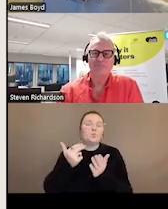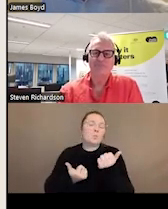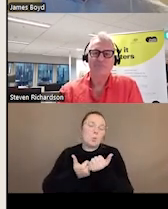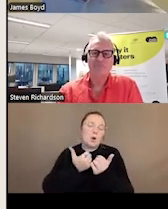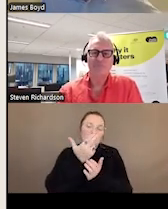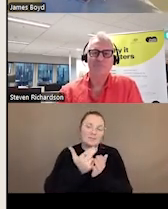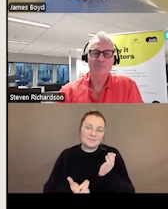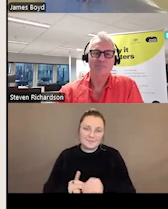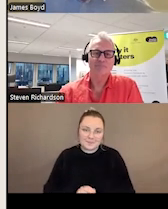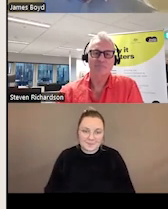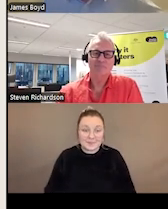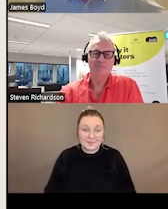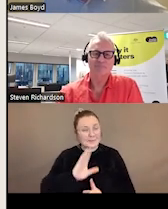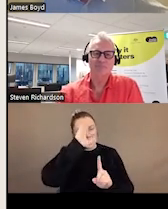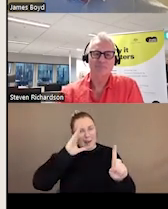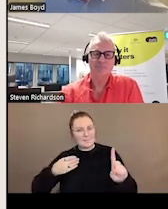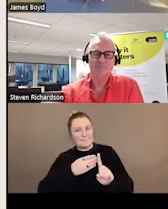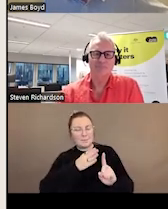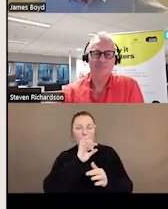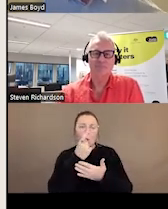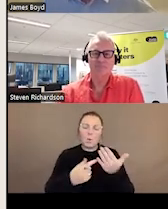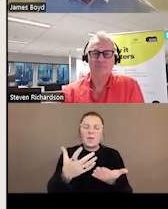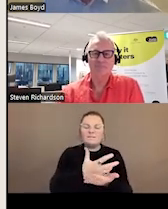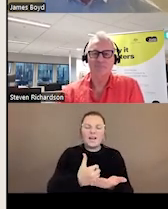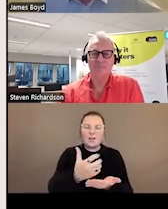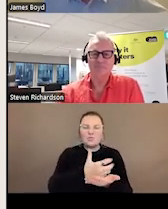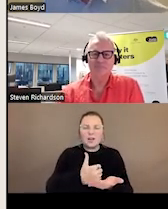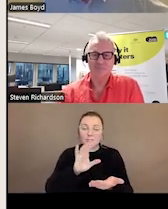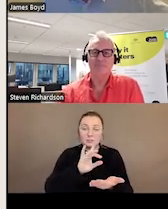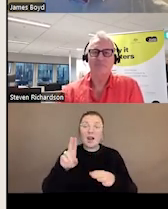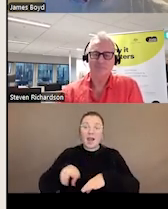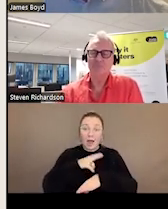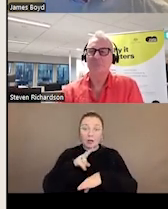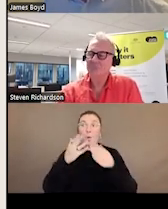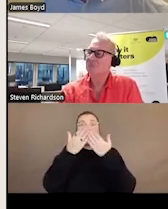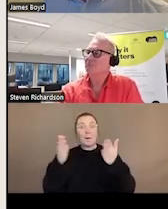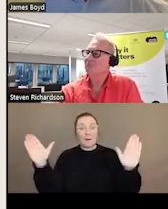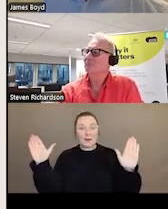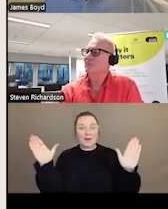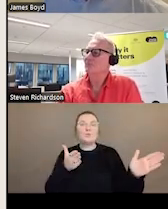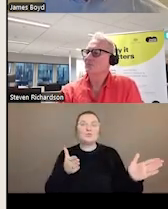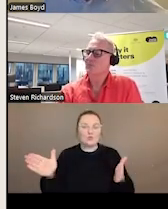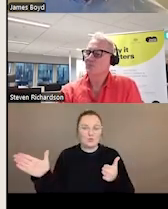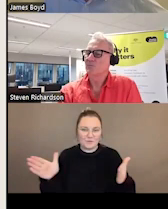It's aim is more than just a fundraiser. It is a national public movement. Really from